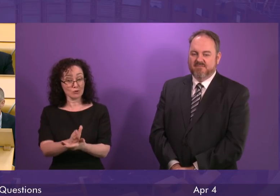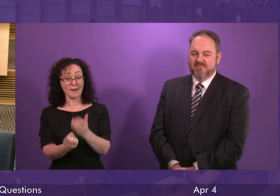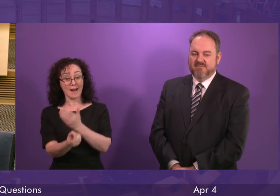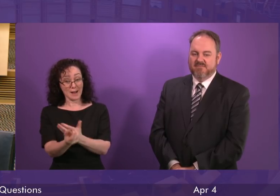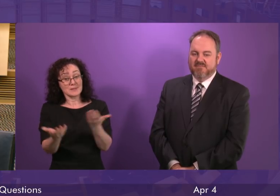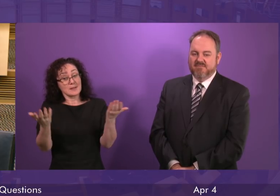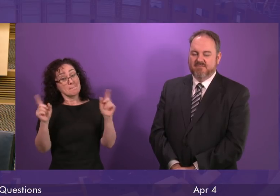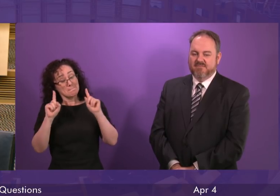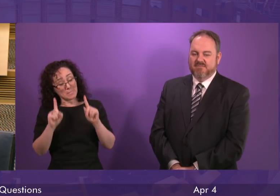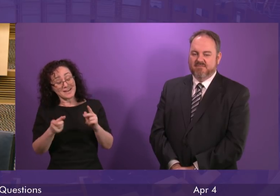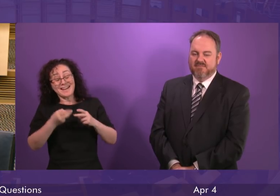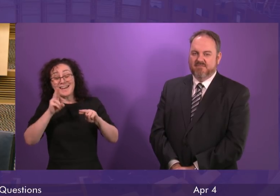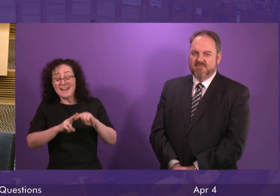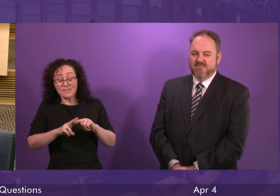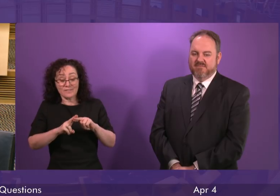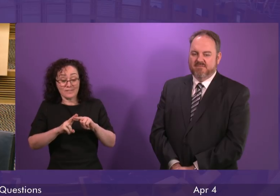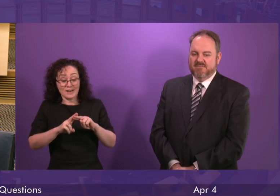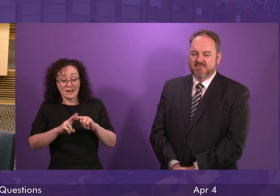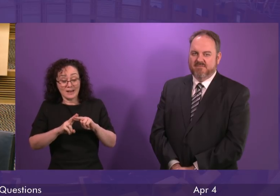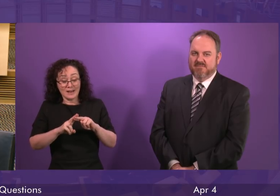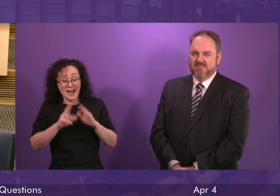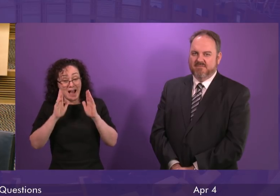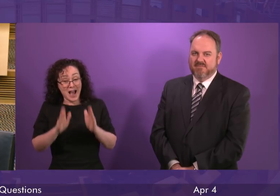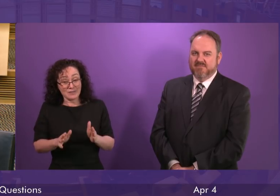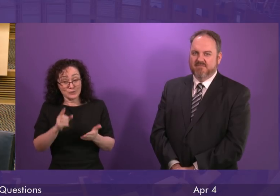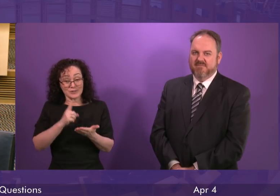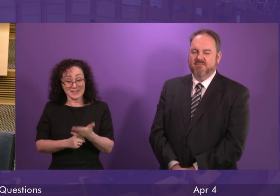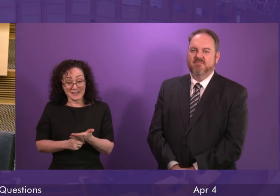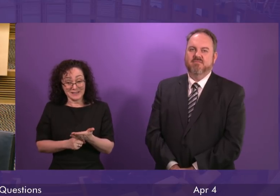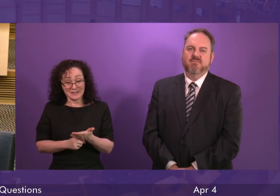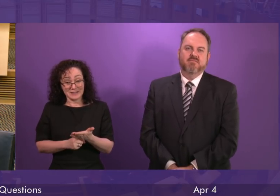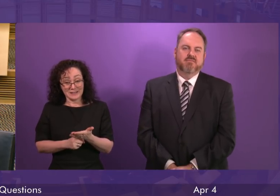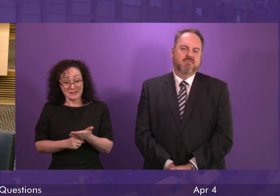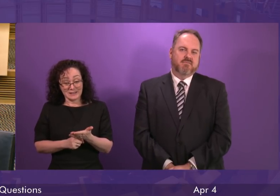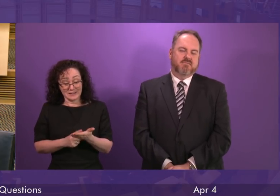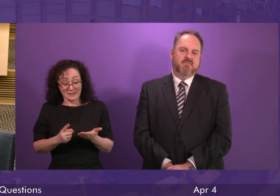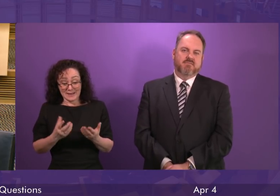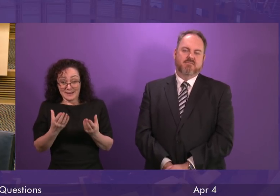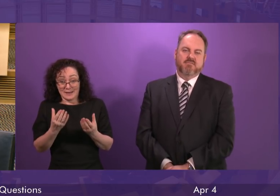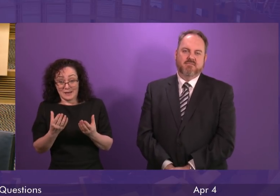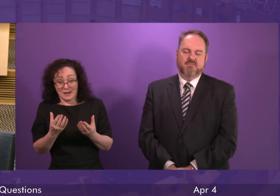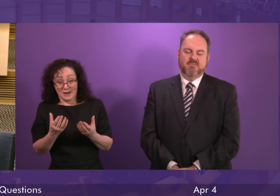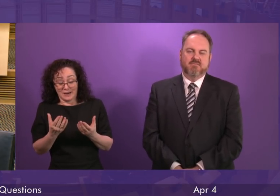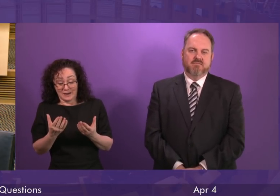about. I hope that this will not be the case at any stage, but if that choice is no longer